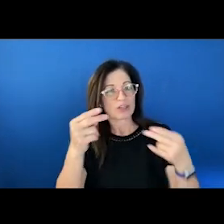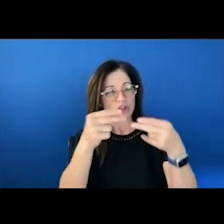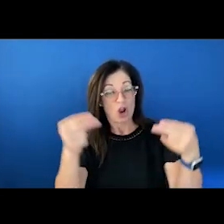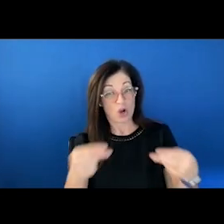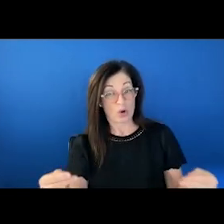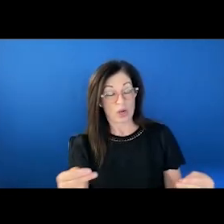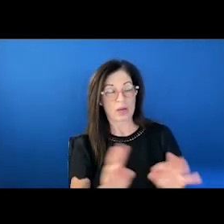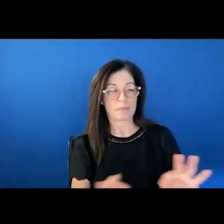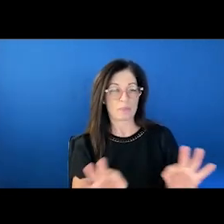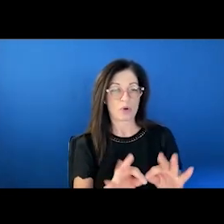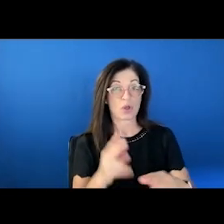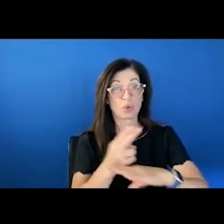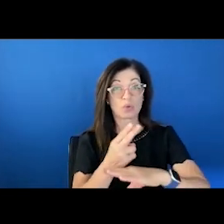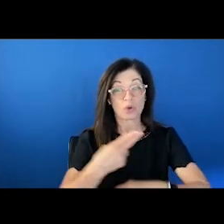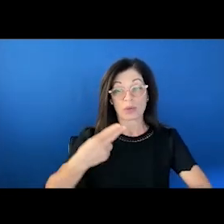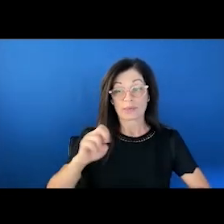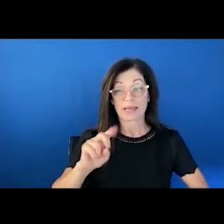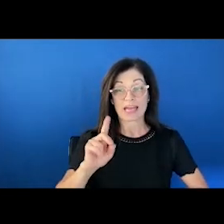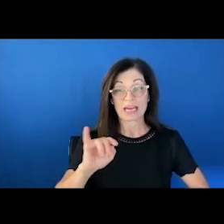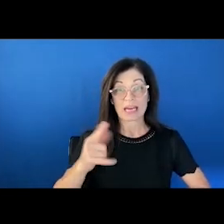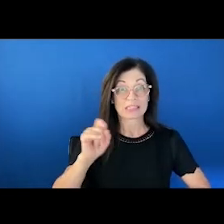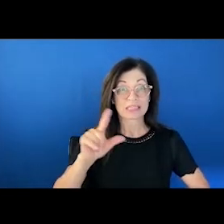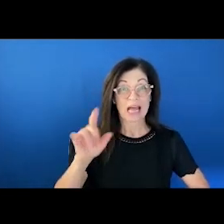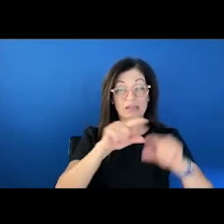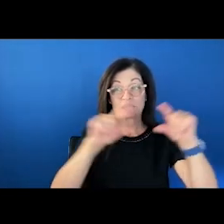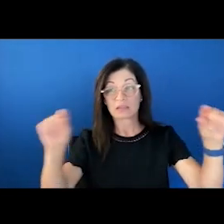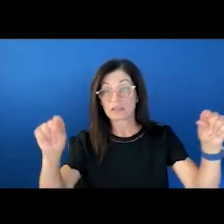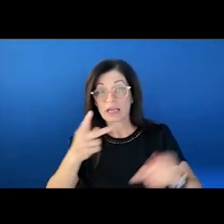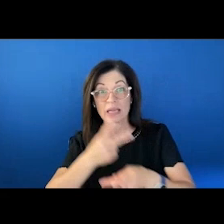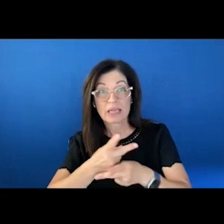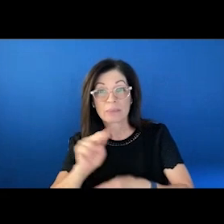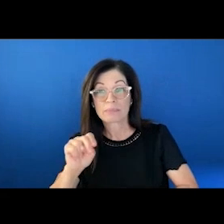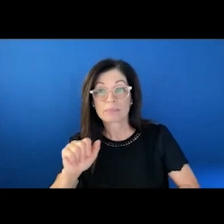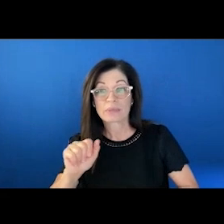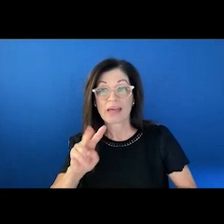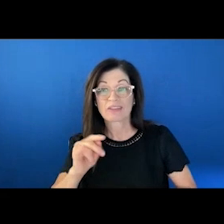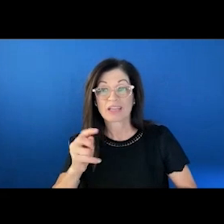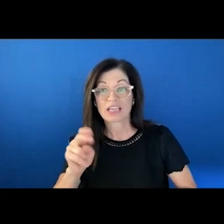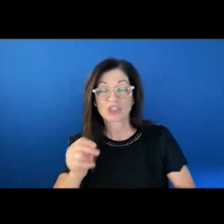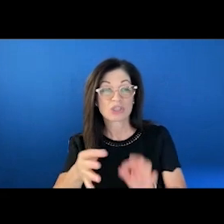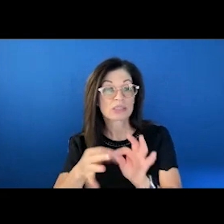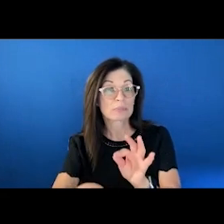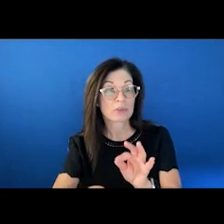Use your heading styles, keep the navigation bar simple. Once you have your first few wireframes